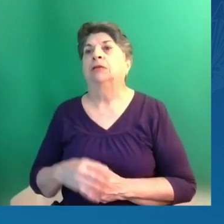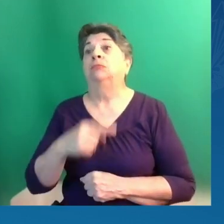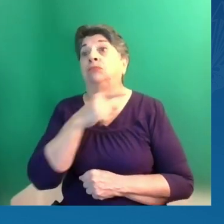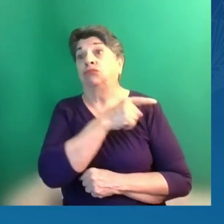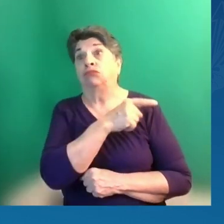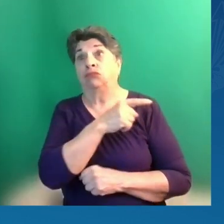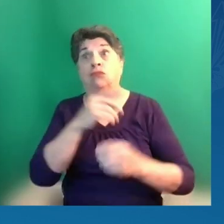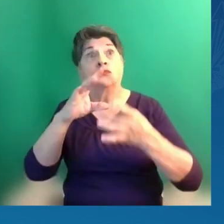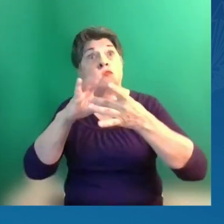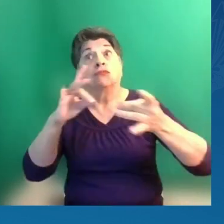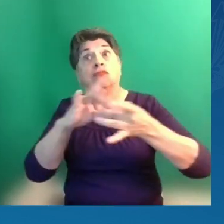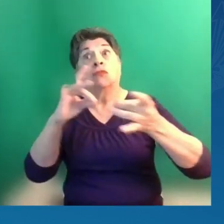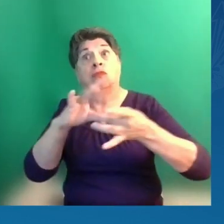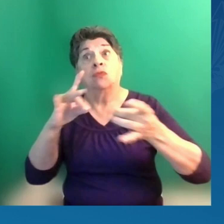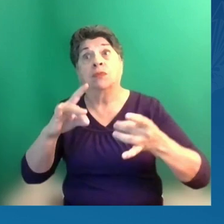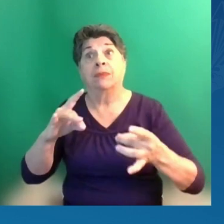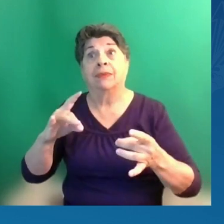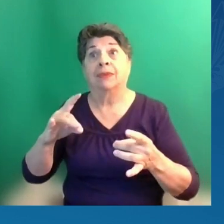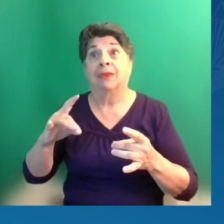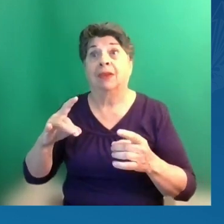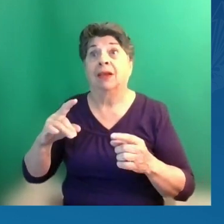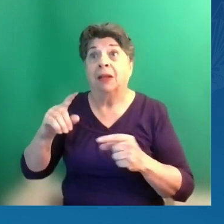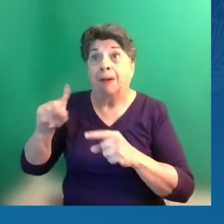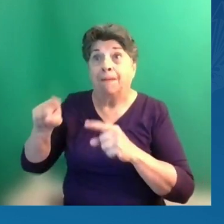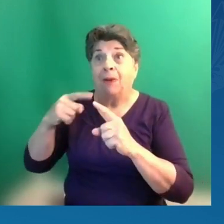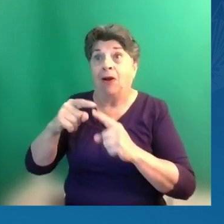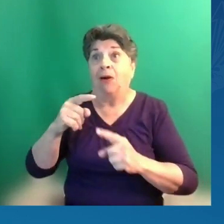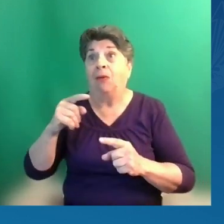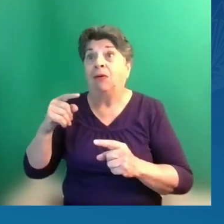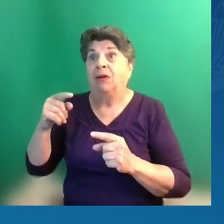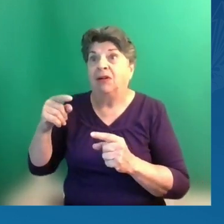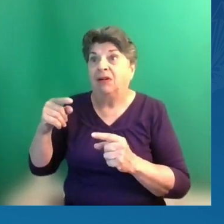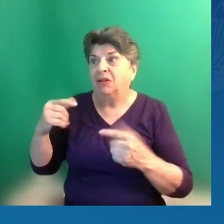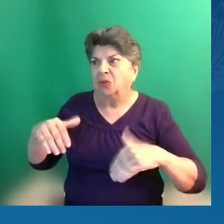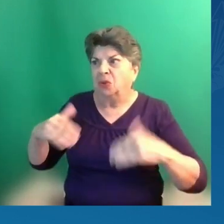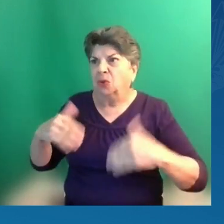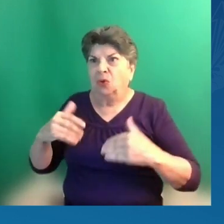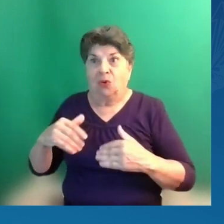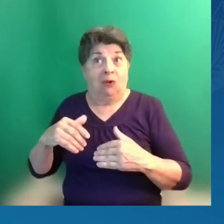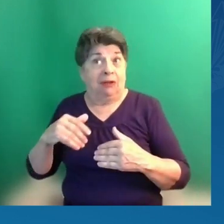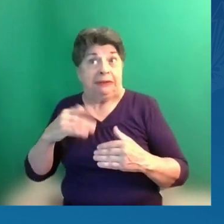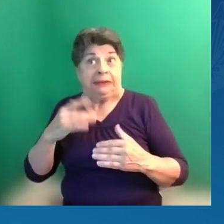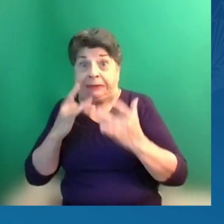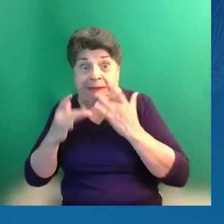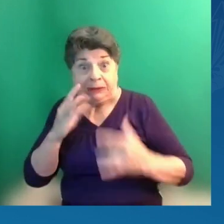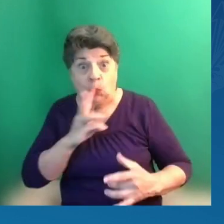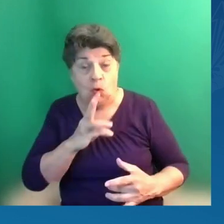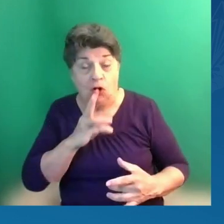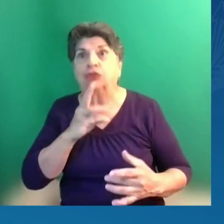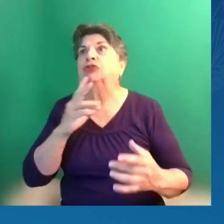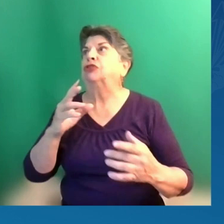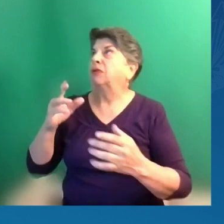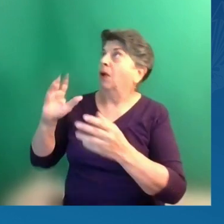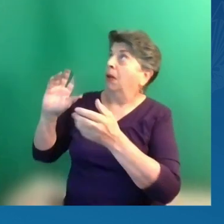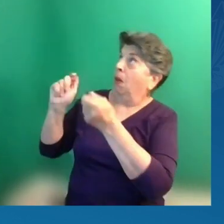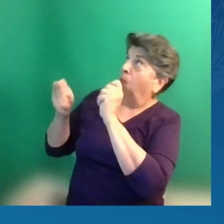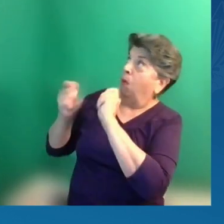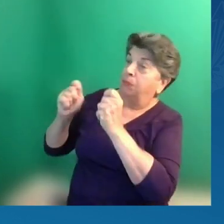that climate change posed as temperatures rose. She did all of this again not ten years ago,